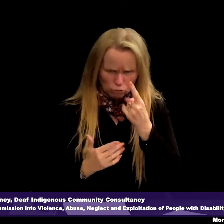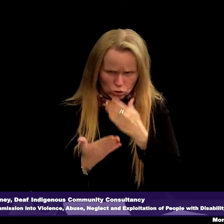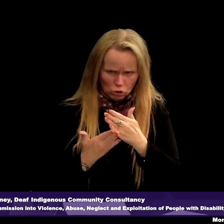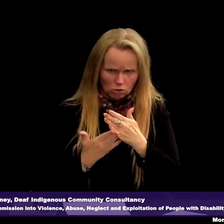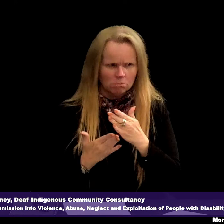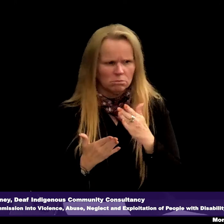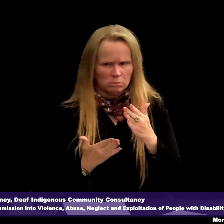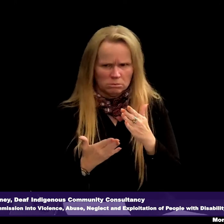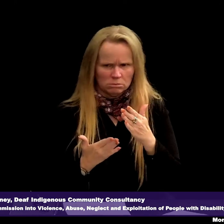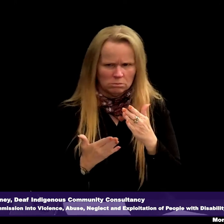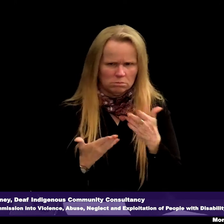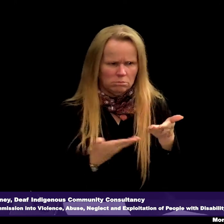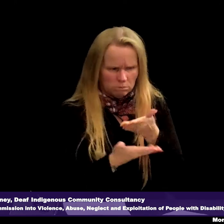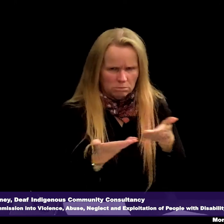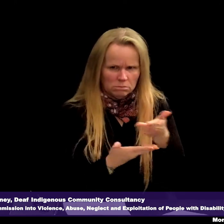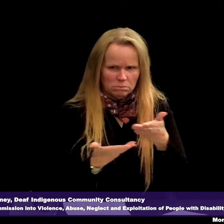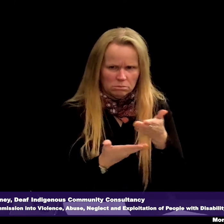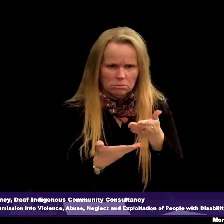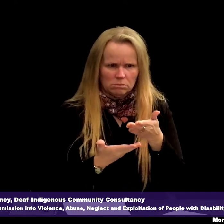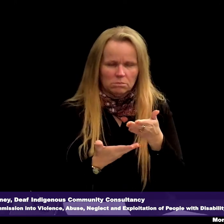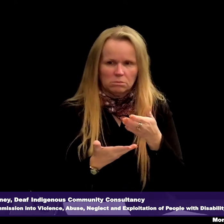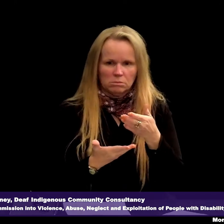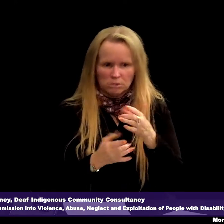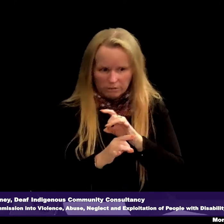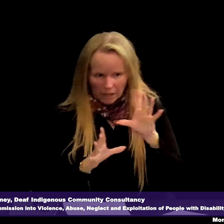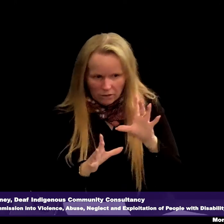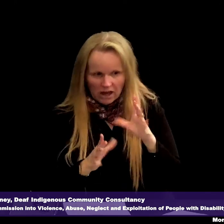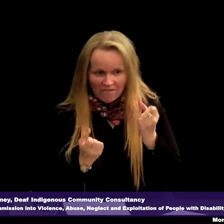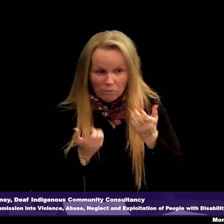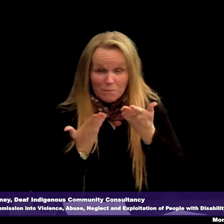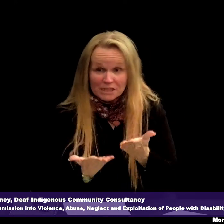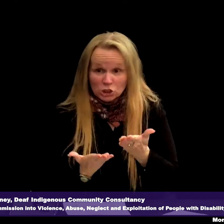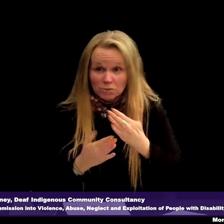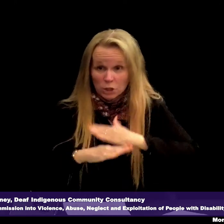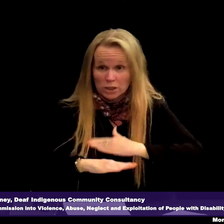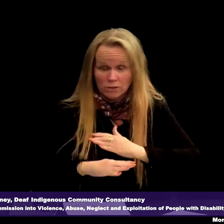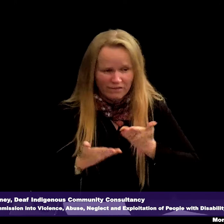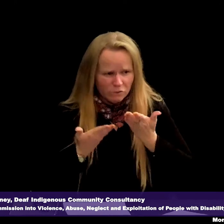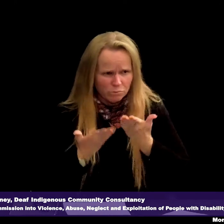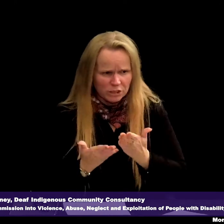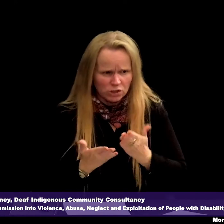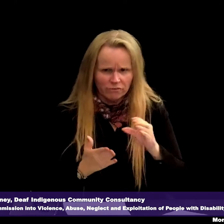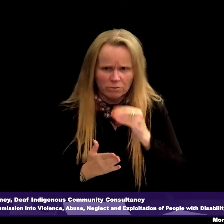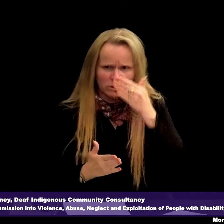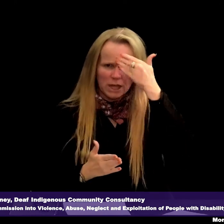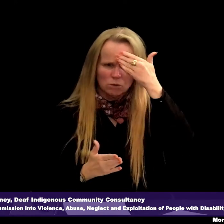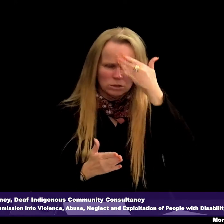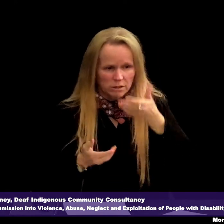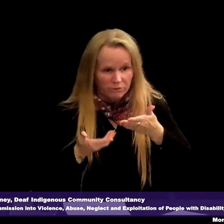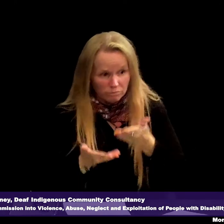Often a person might approach me and ask me for advice, and I am very clear about seeking